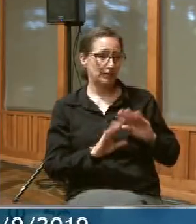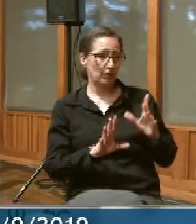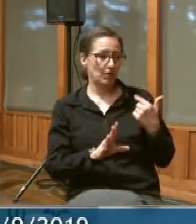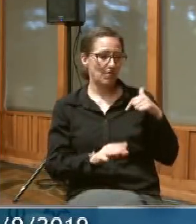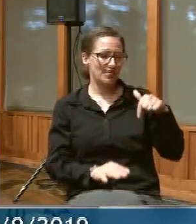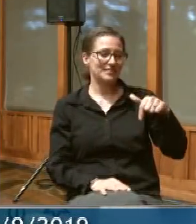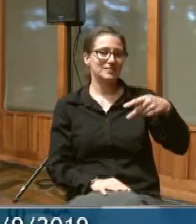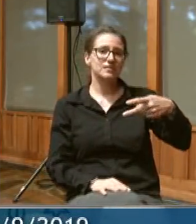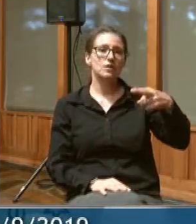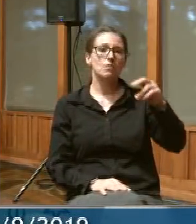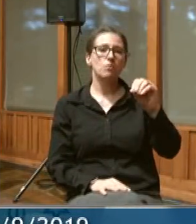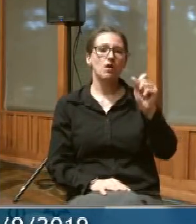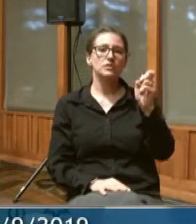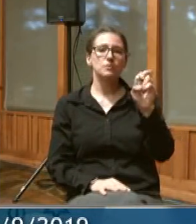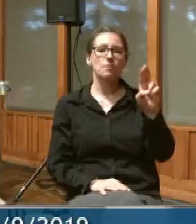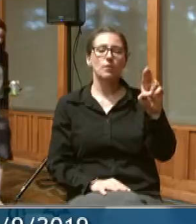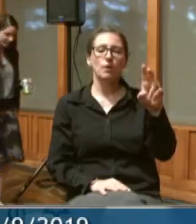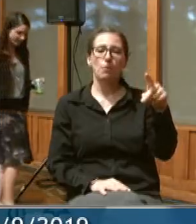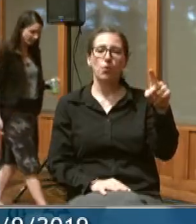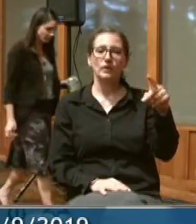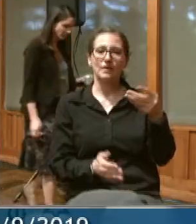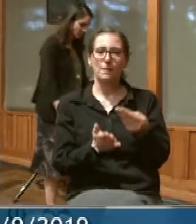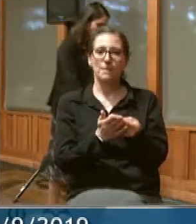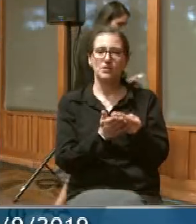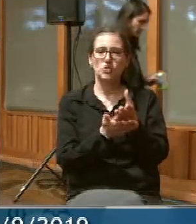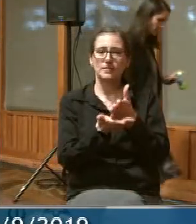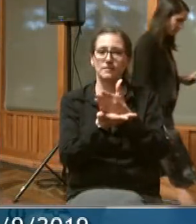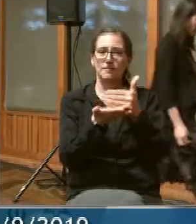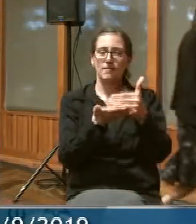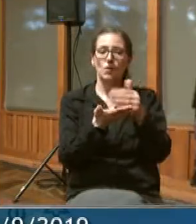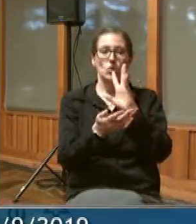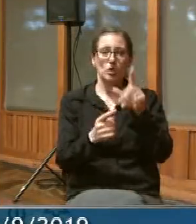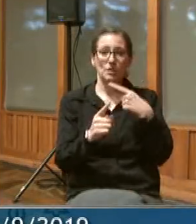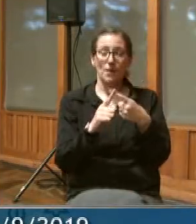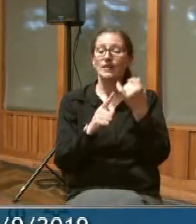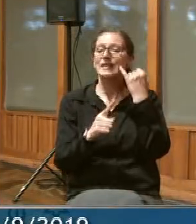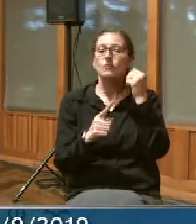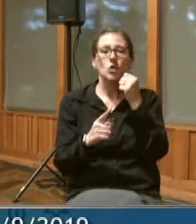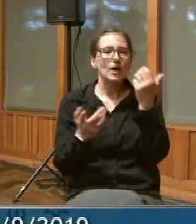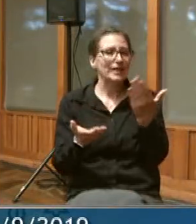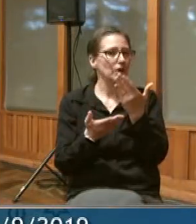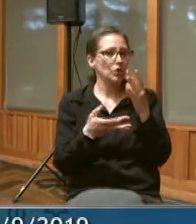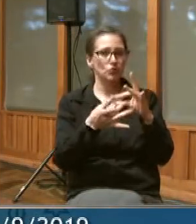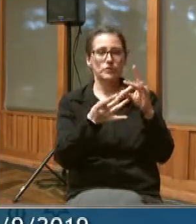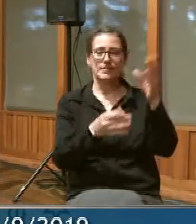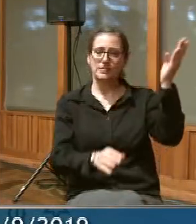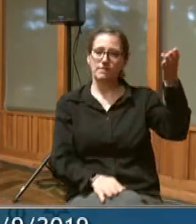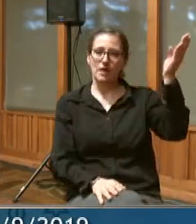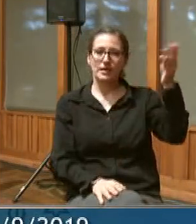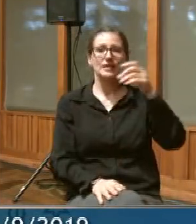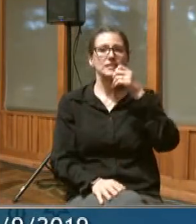FRANCIS, I WANT TO BE CLEAR THAT THIS IS THE PROSPER PORTLAND BUDGET THAT WE'RE HEARING.